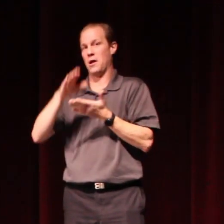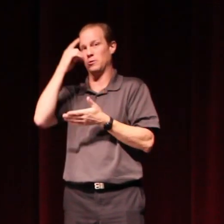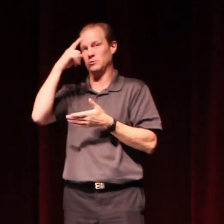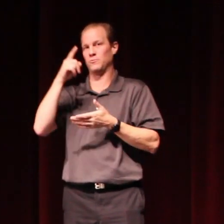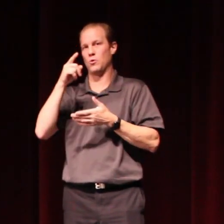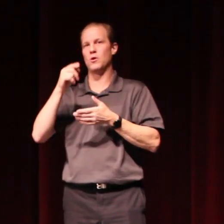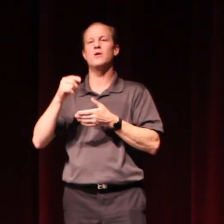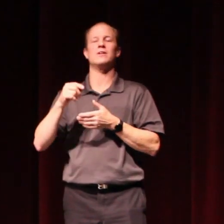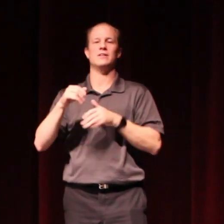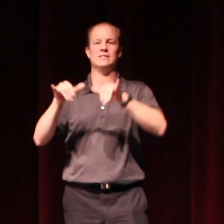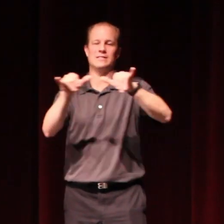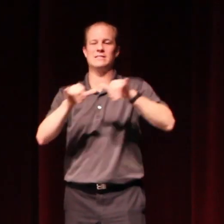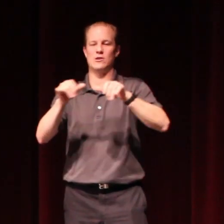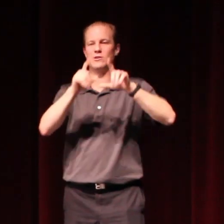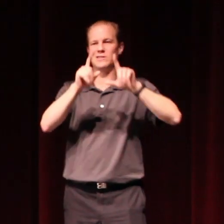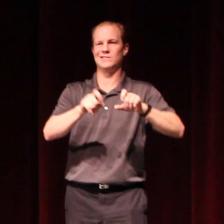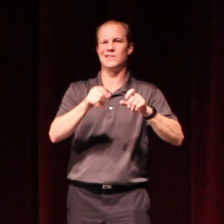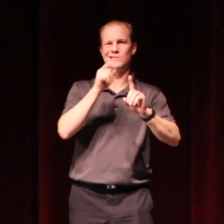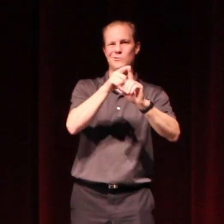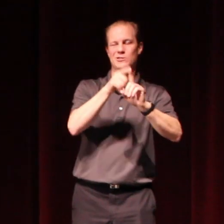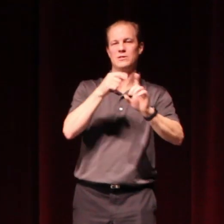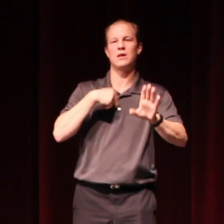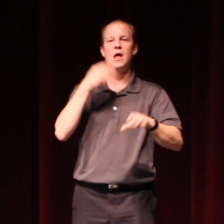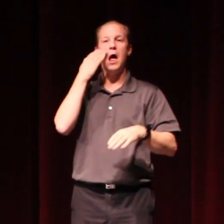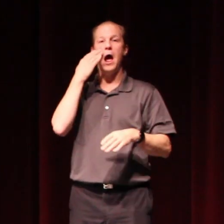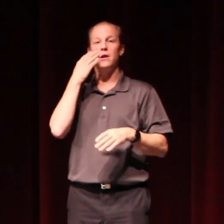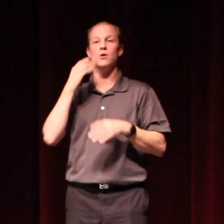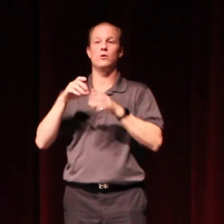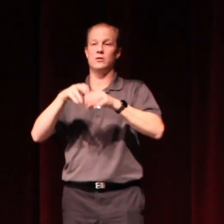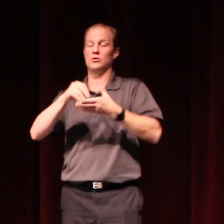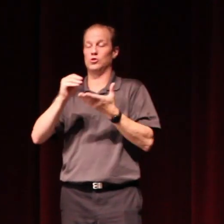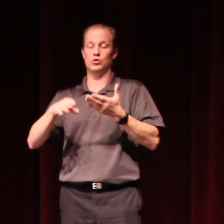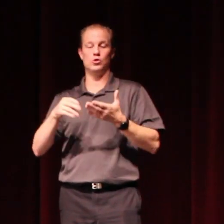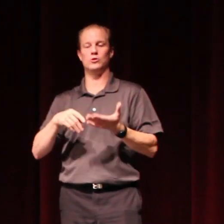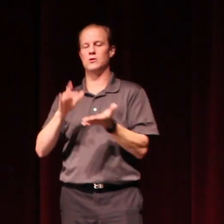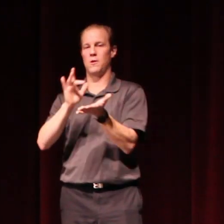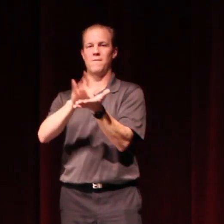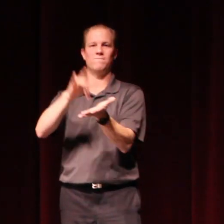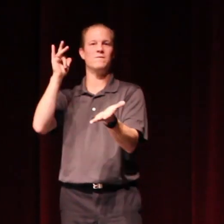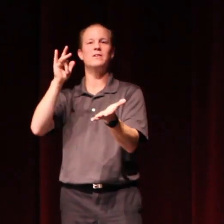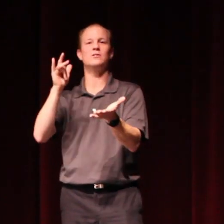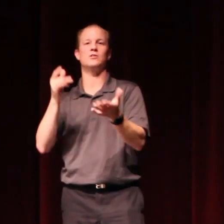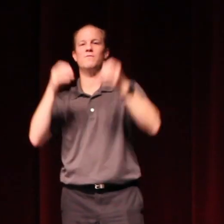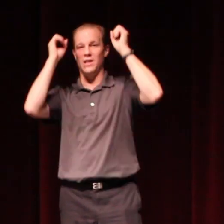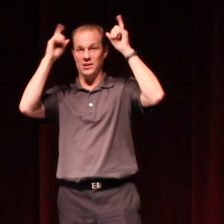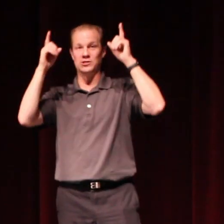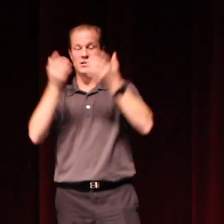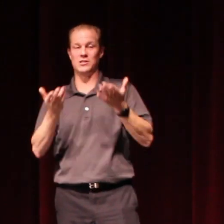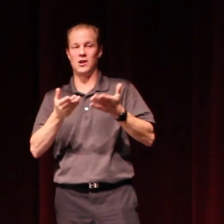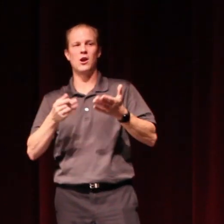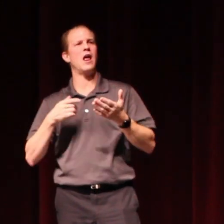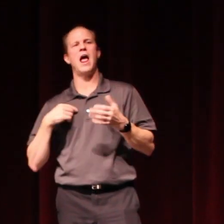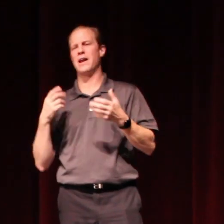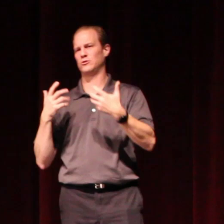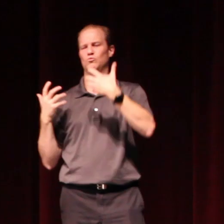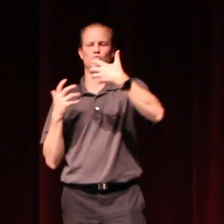I know that students took advantage of the wonderful education they got here and it directly correlated into their college readiness. So those